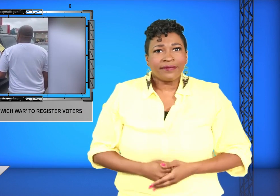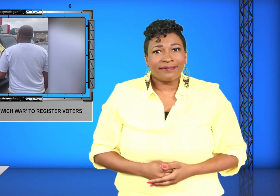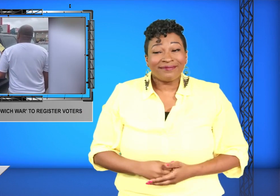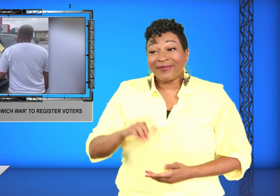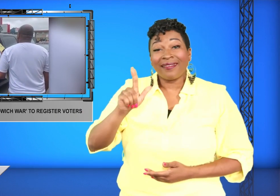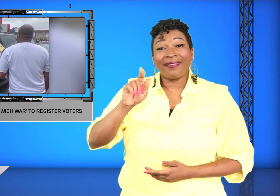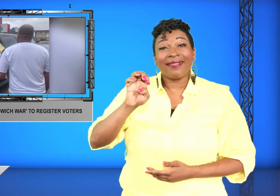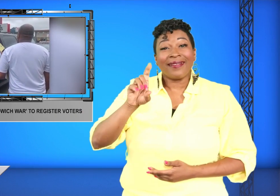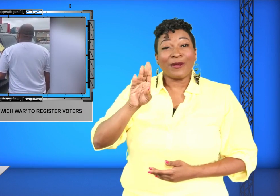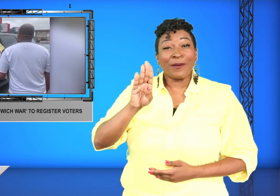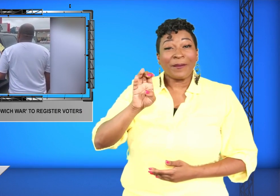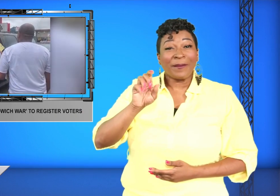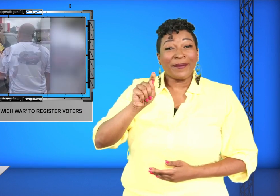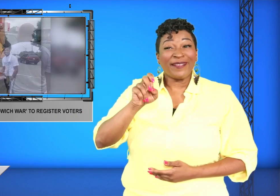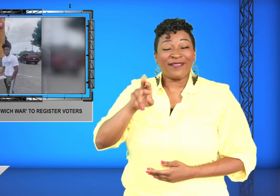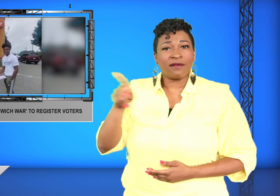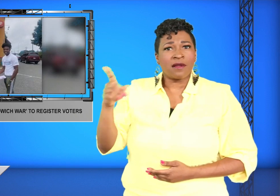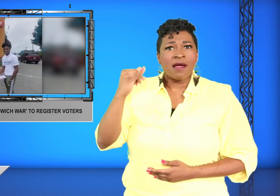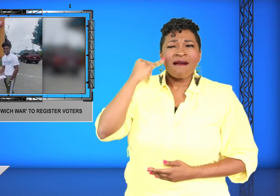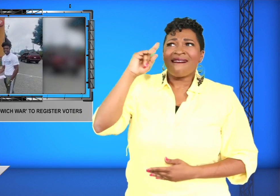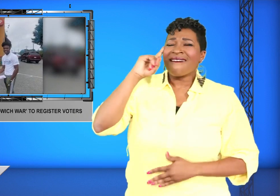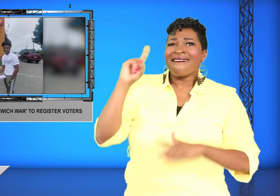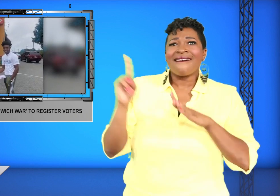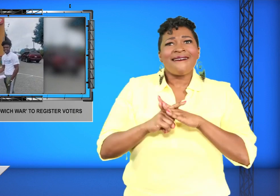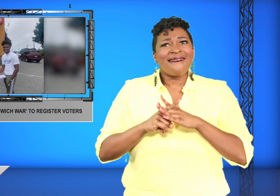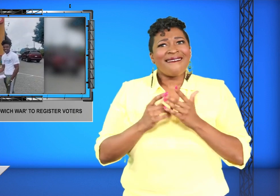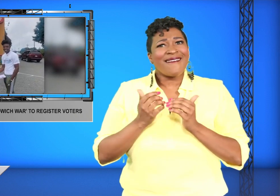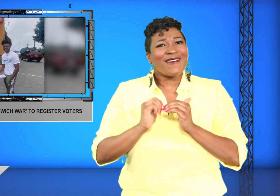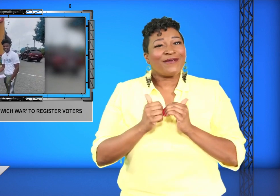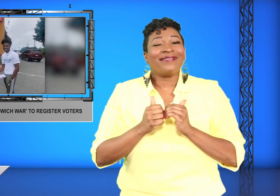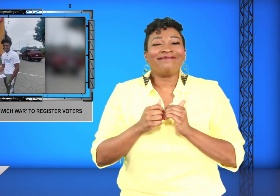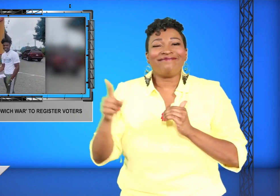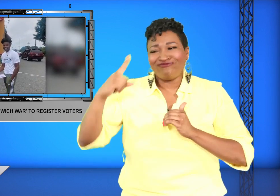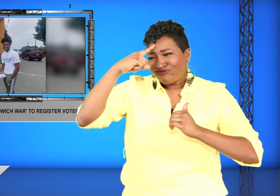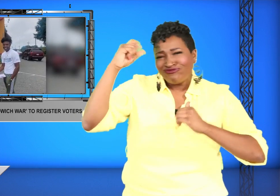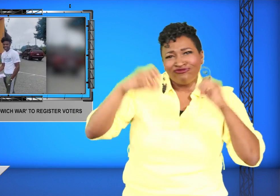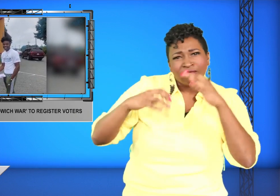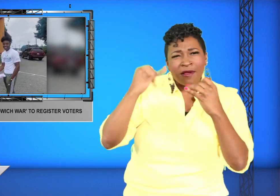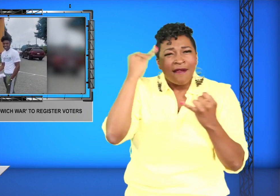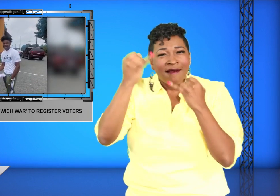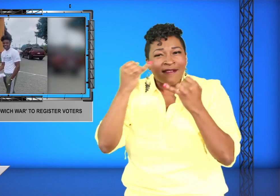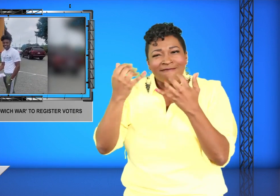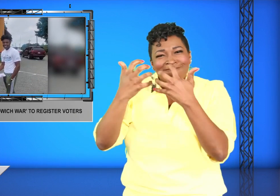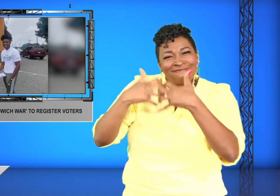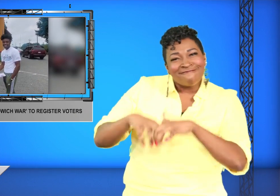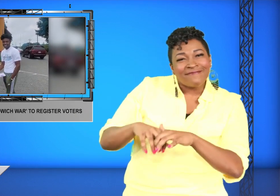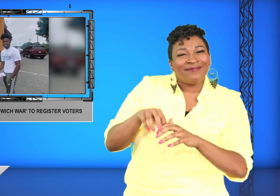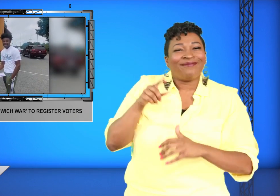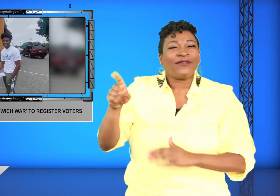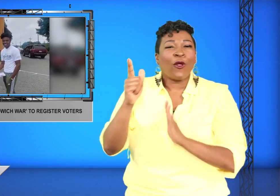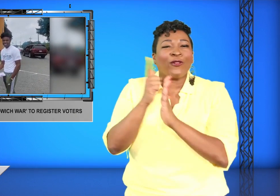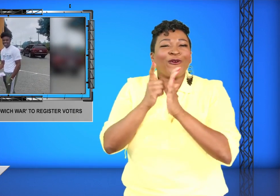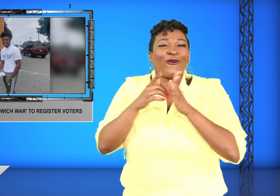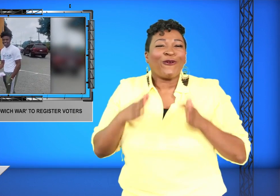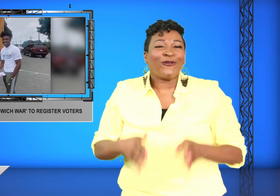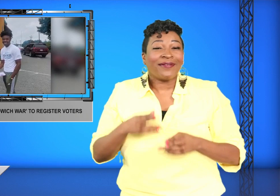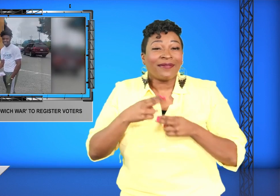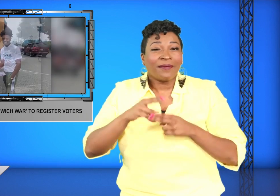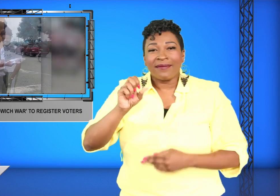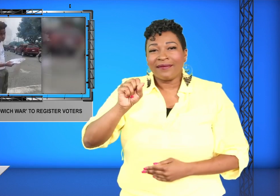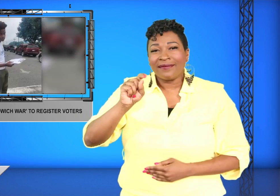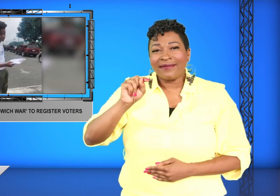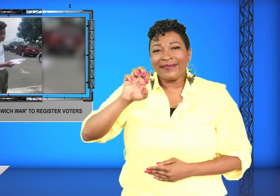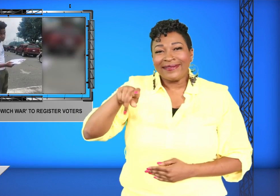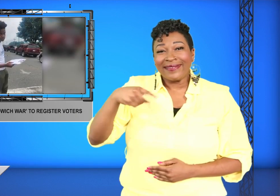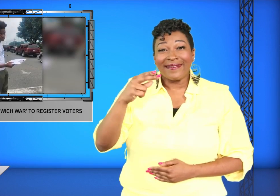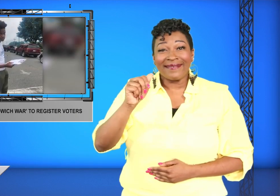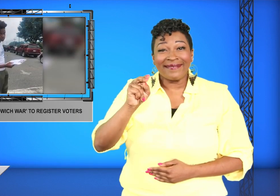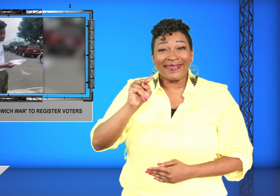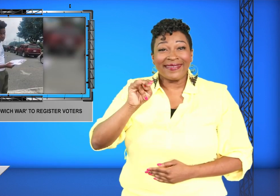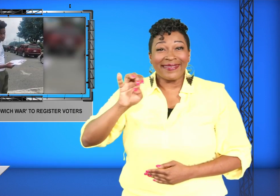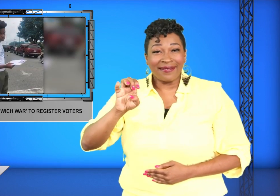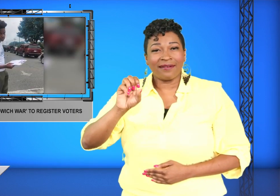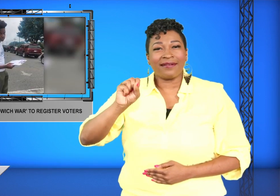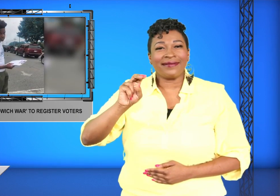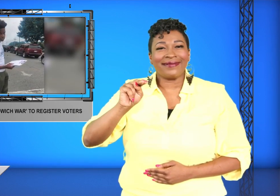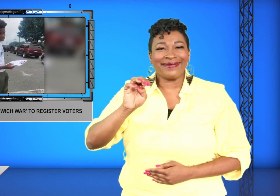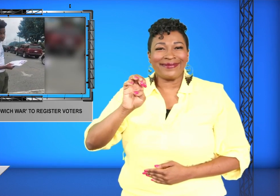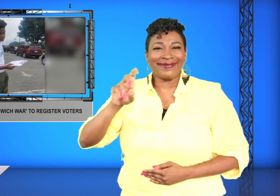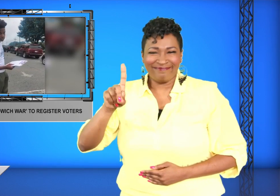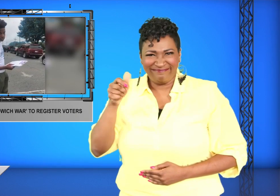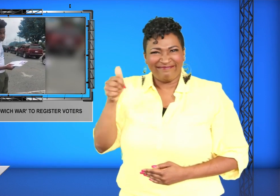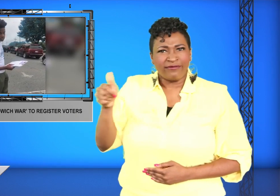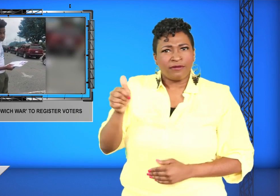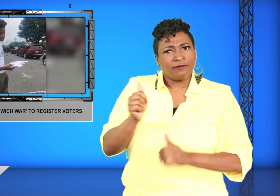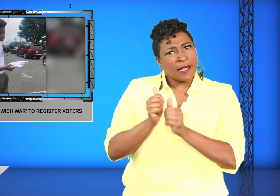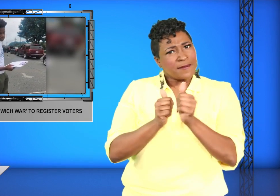Ledbetter brainstormed the idea with an attorney, Stephanie Sneed, who is running for the local